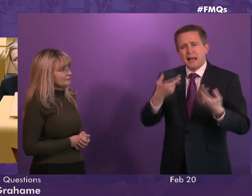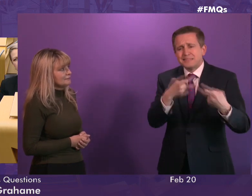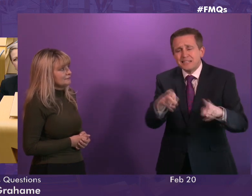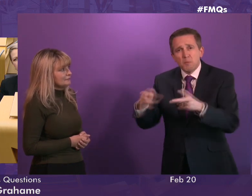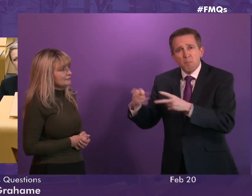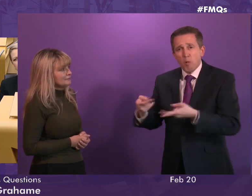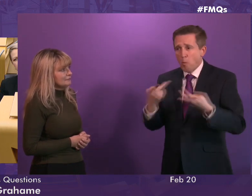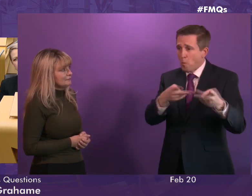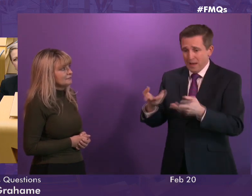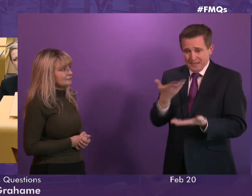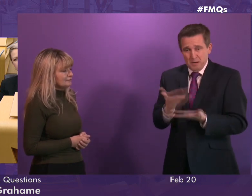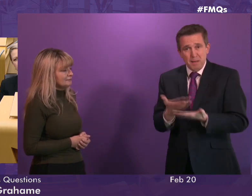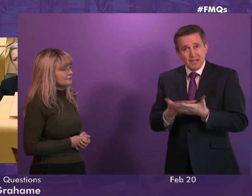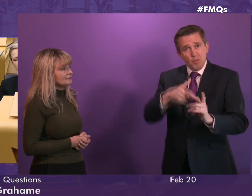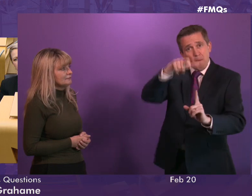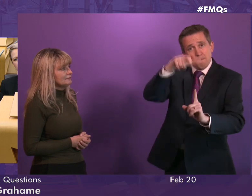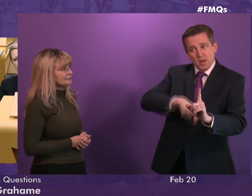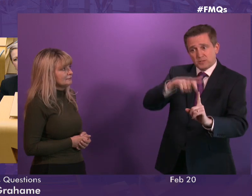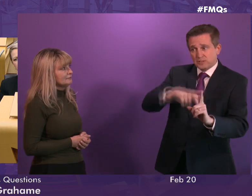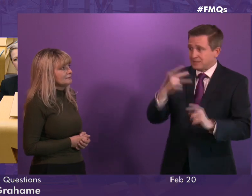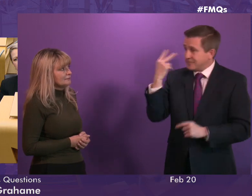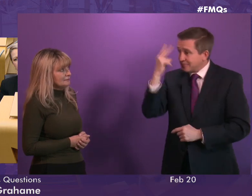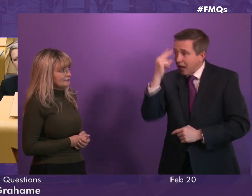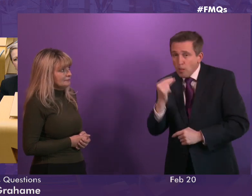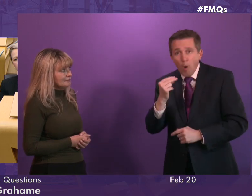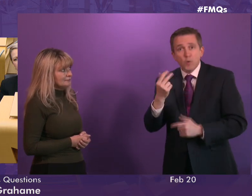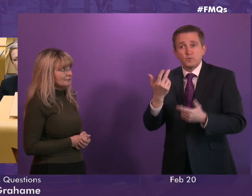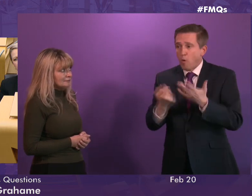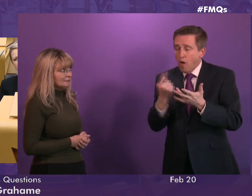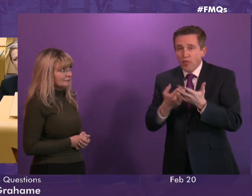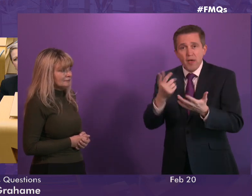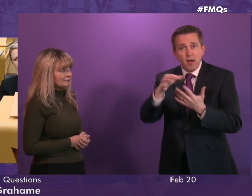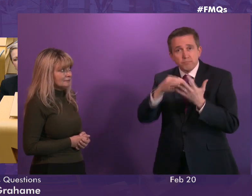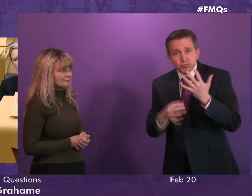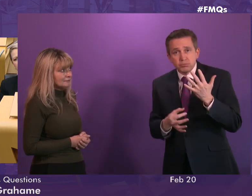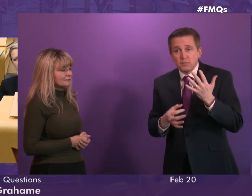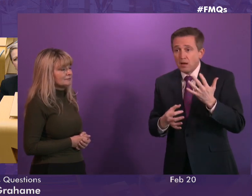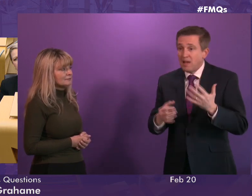depending on the needs of the individual patient? Otherwise, the system can act as a barrier